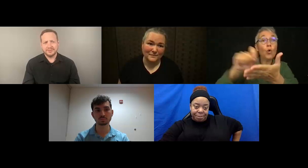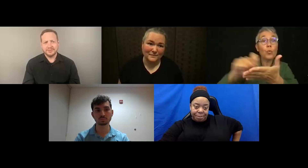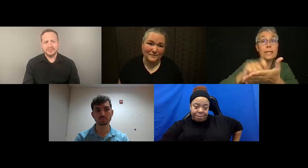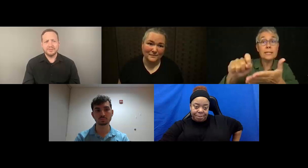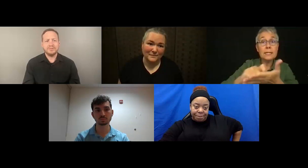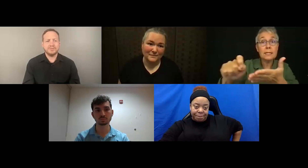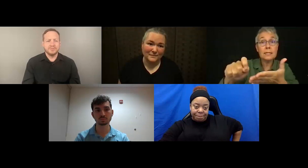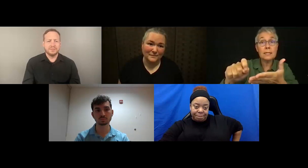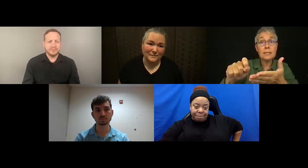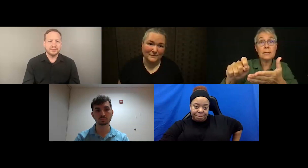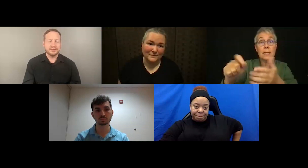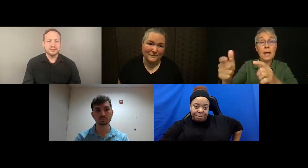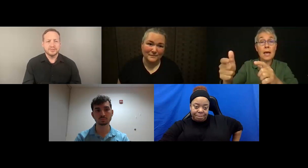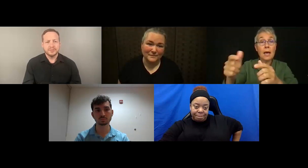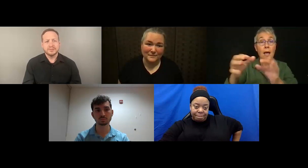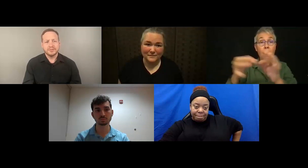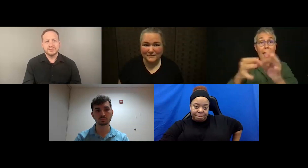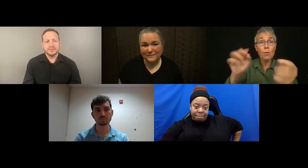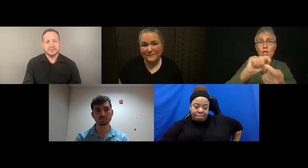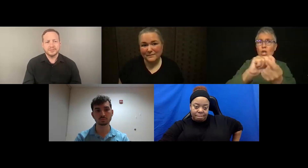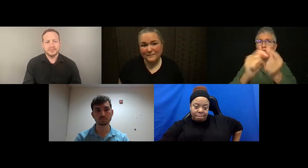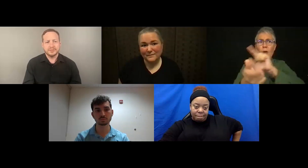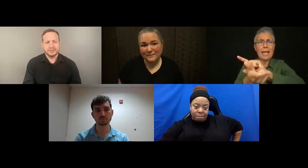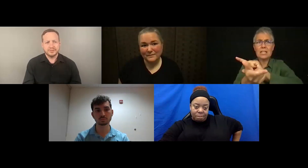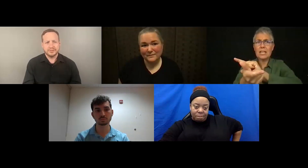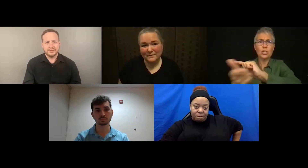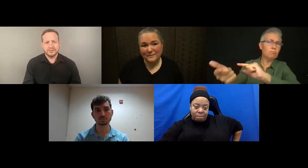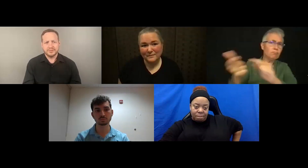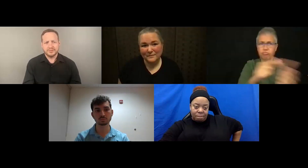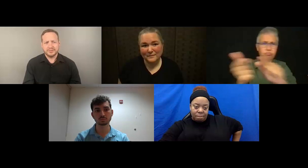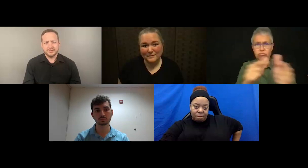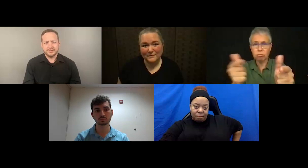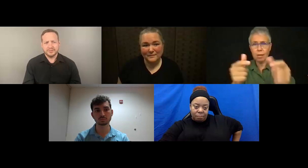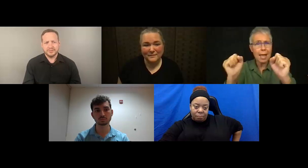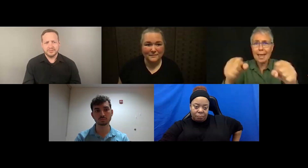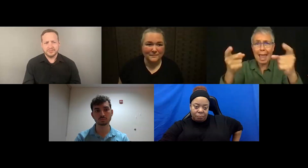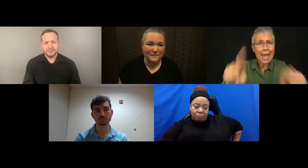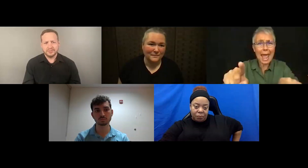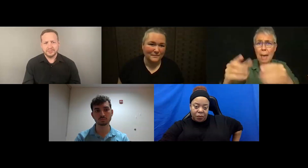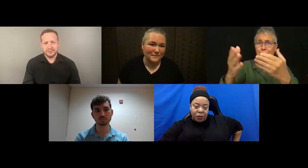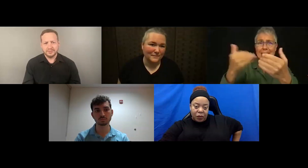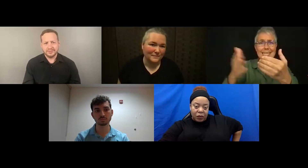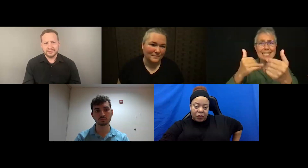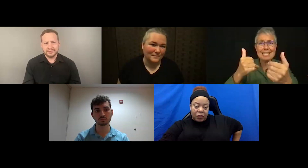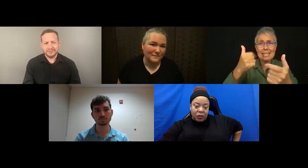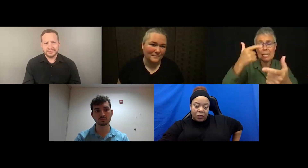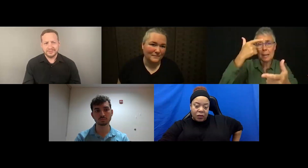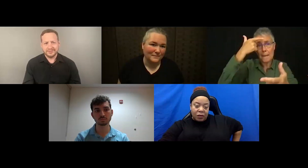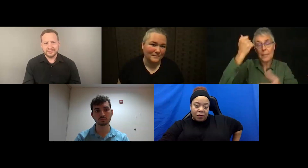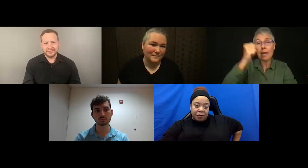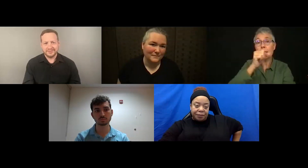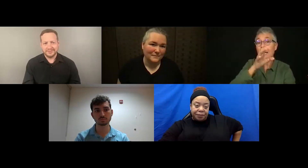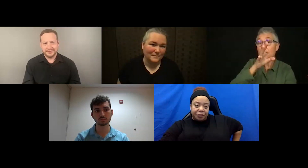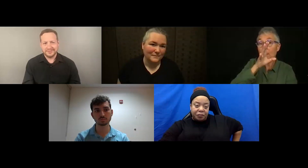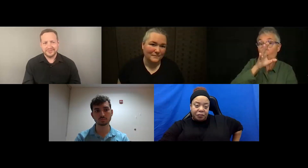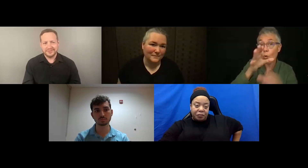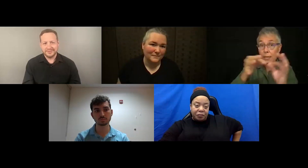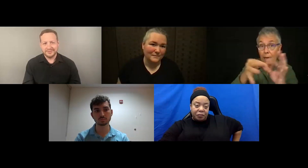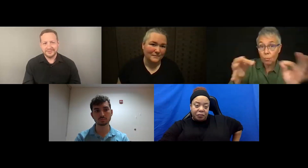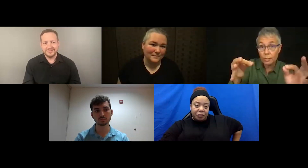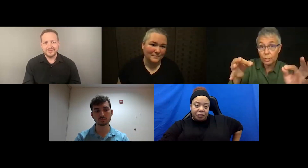take turns really quickly. With written languages, turn-taking across the languages happens fast.